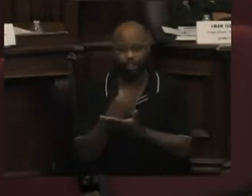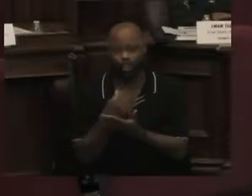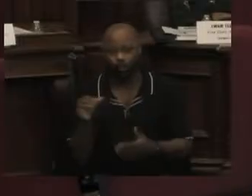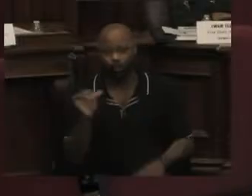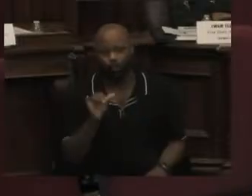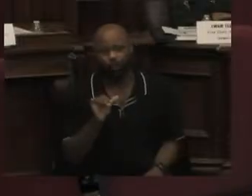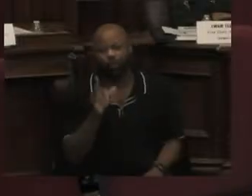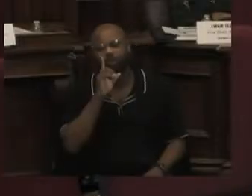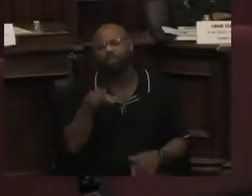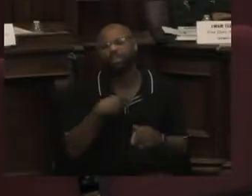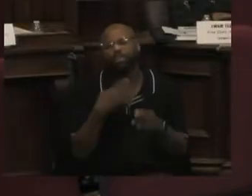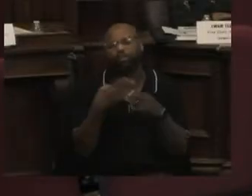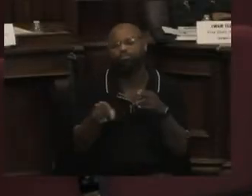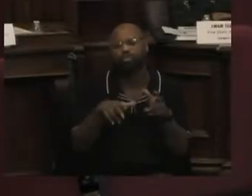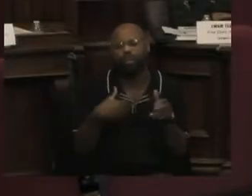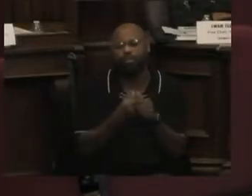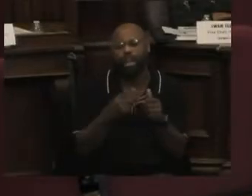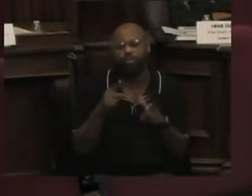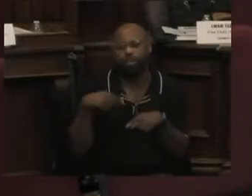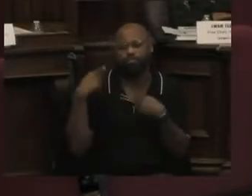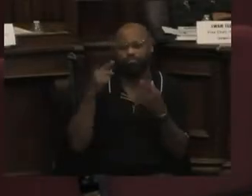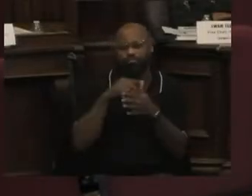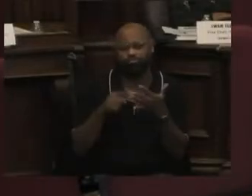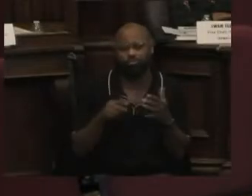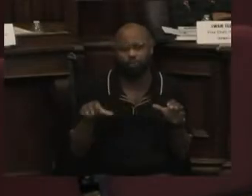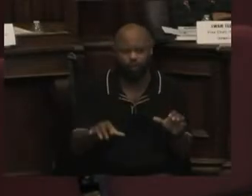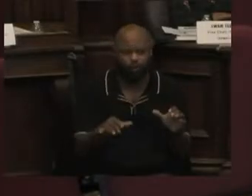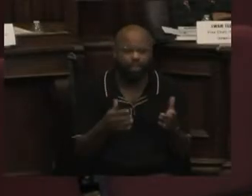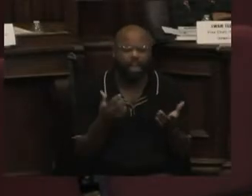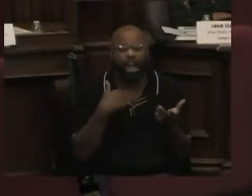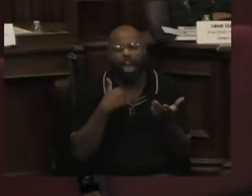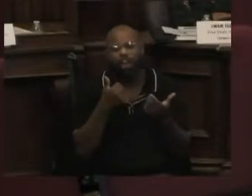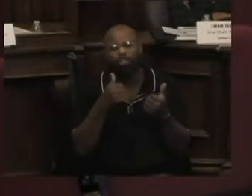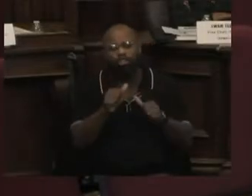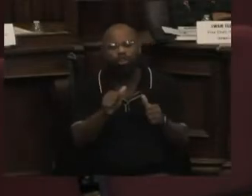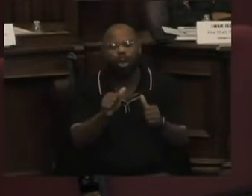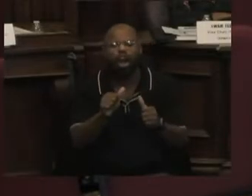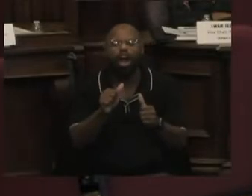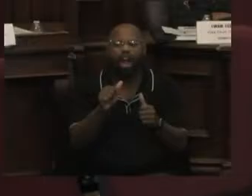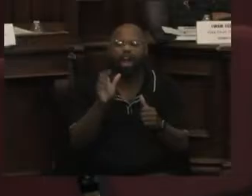important for the RPD to know as well. That's just a brief